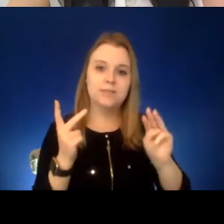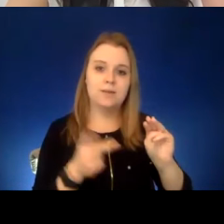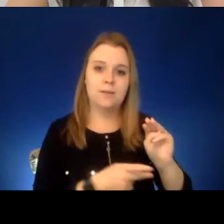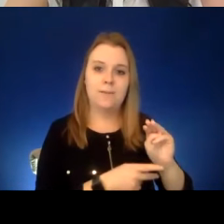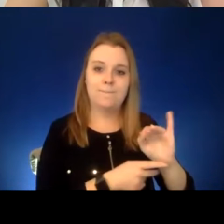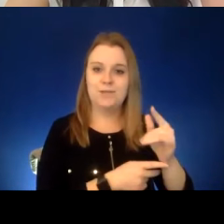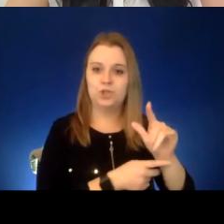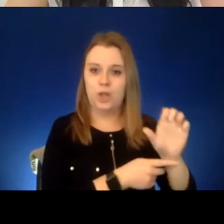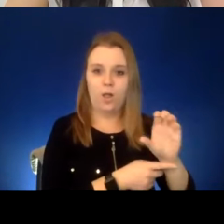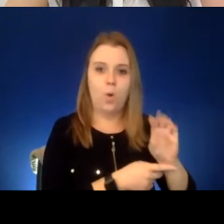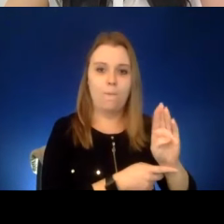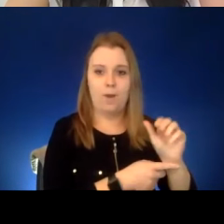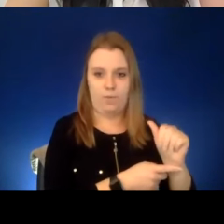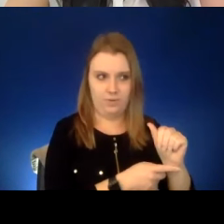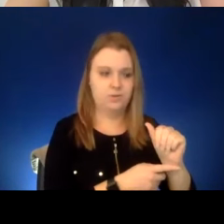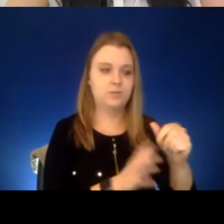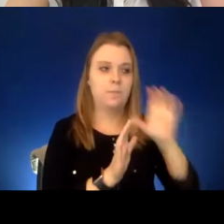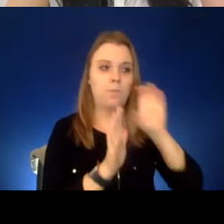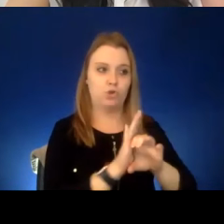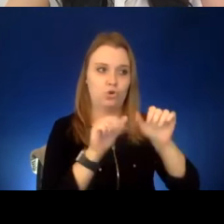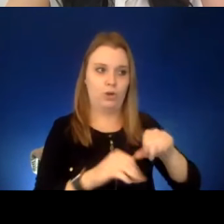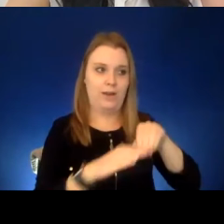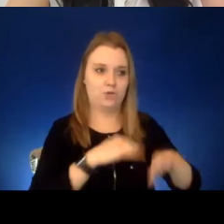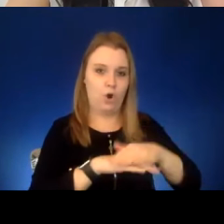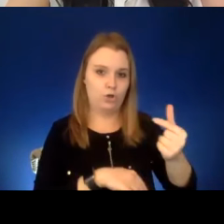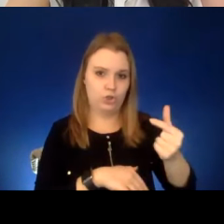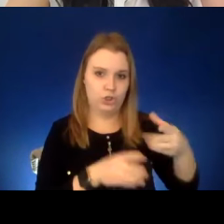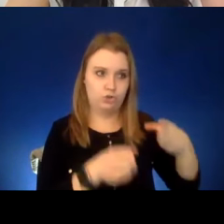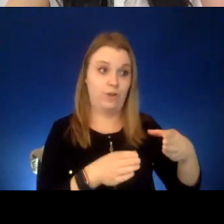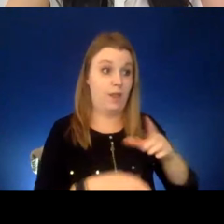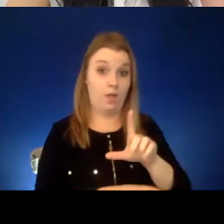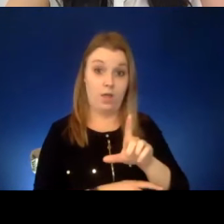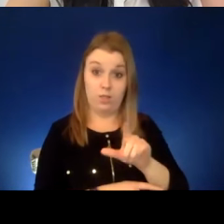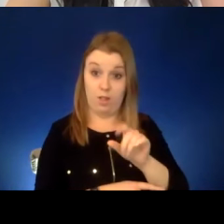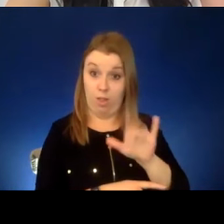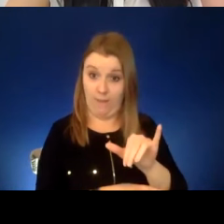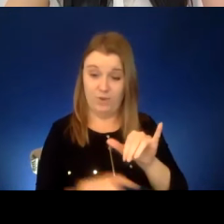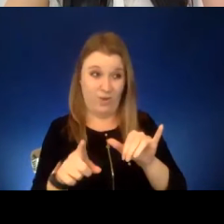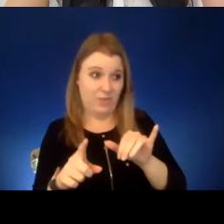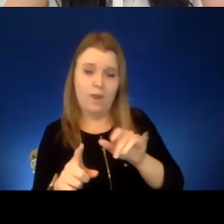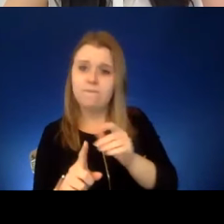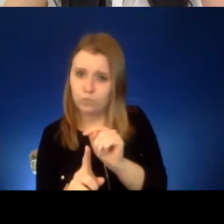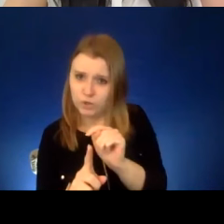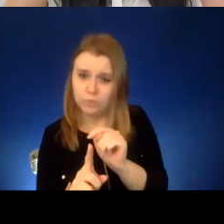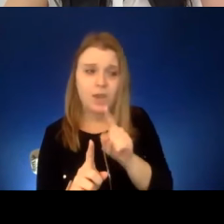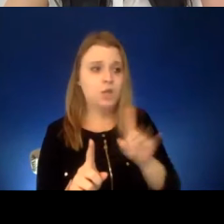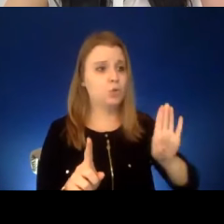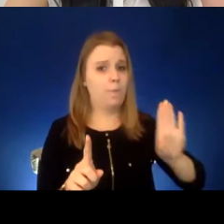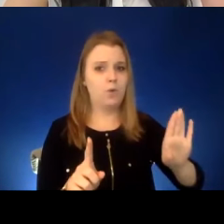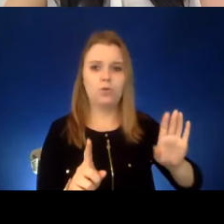you could enter right here on G Street. Right off the lobby, there's this restroom right here. And she was actually placed right next to the restroom on the wall.